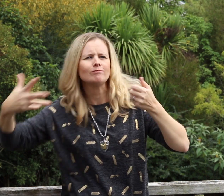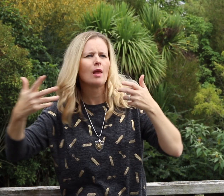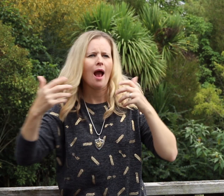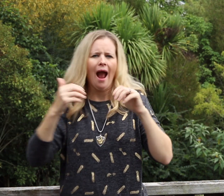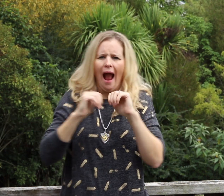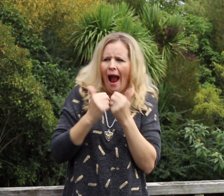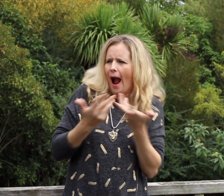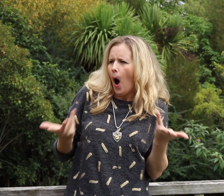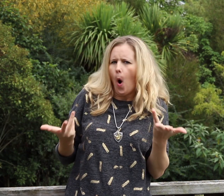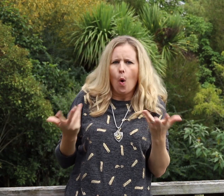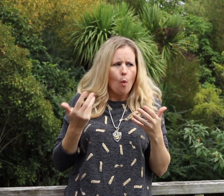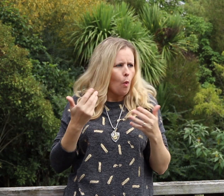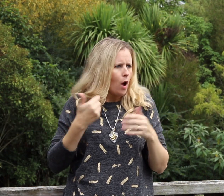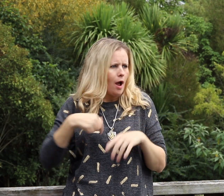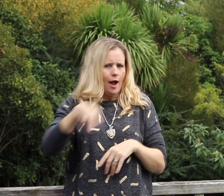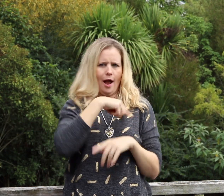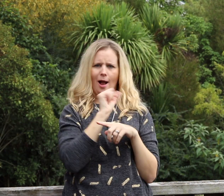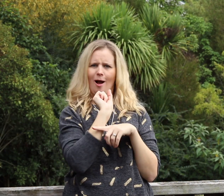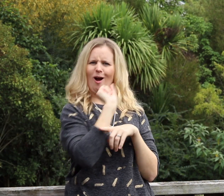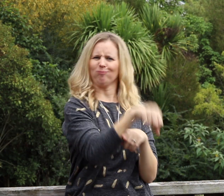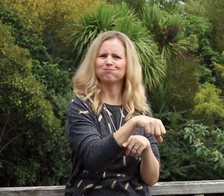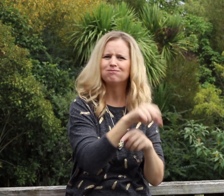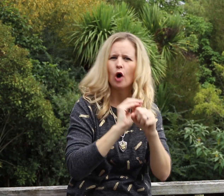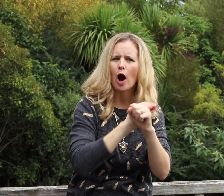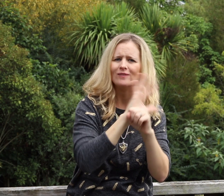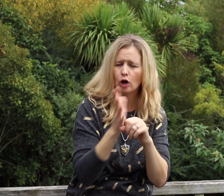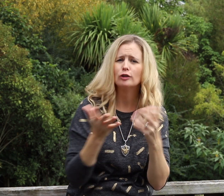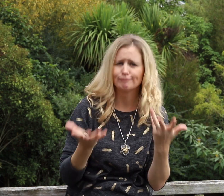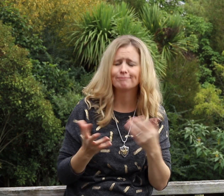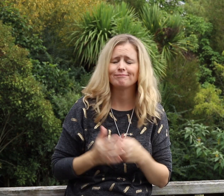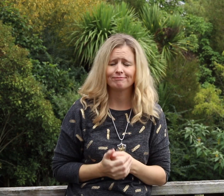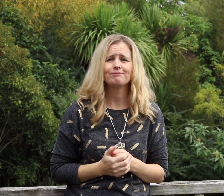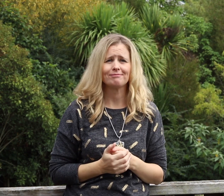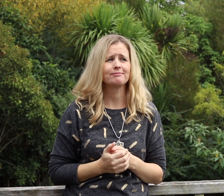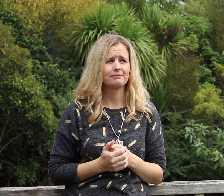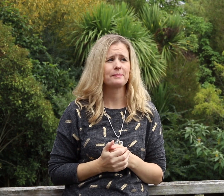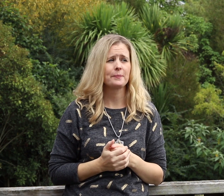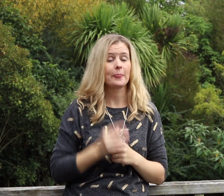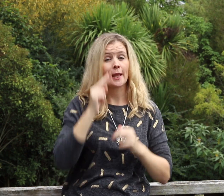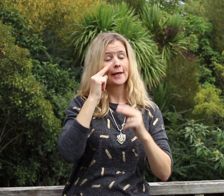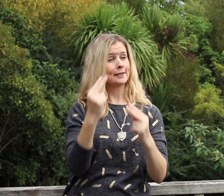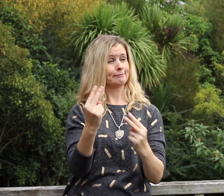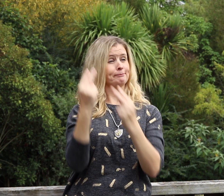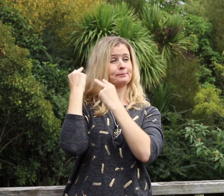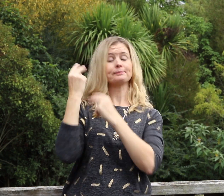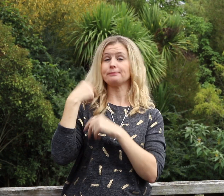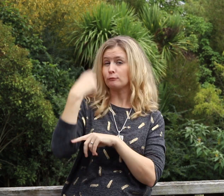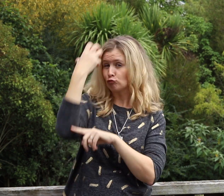I'd like to explain in depth of how we beat the virus. Looking back,